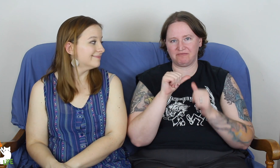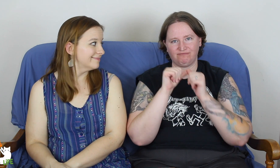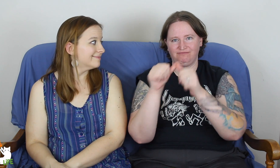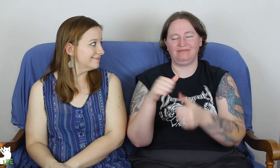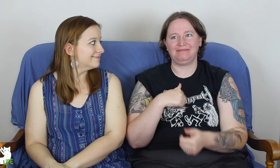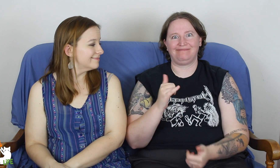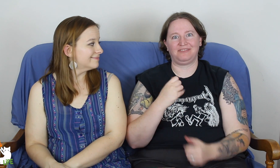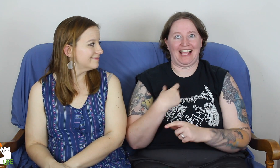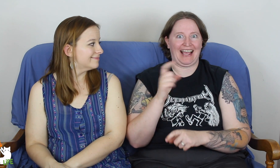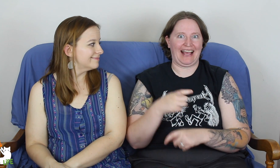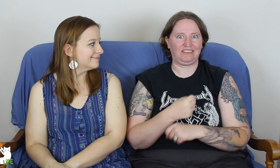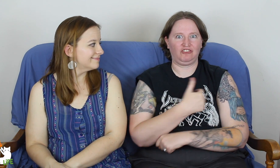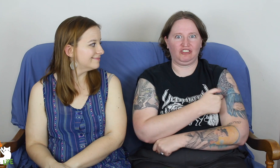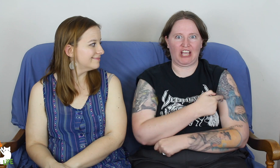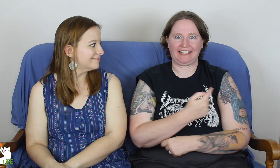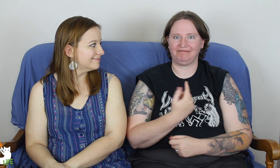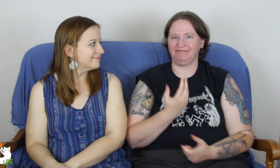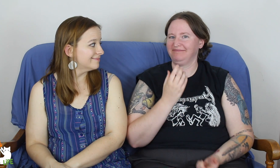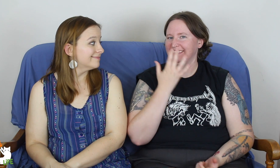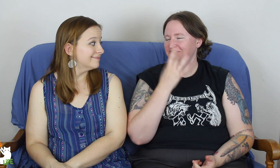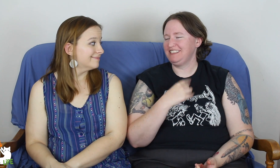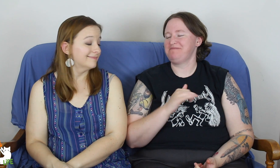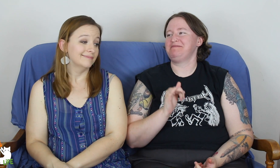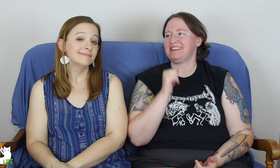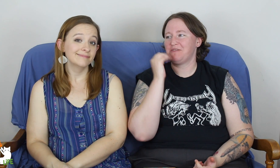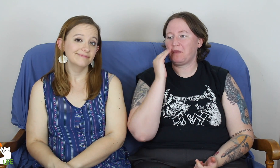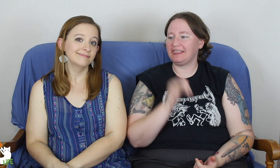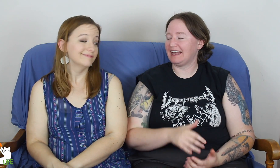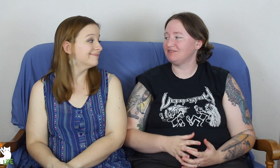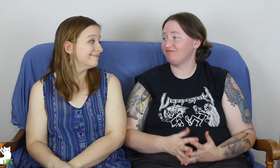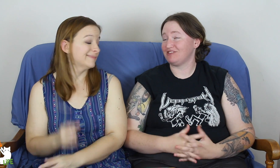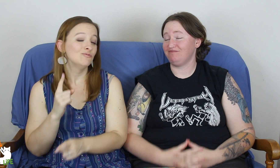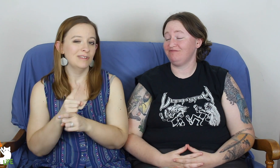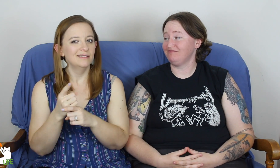and it didn't last." So I actually had to get a vaccine for that which was really interesting. I didn't know that.